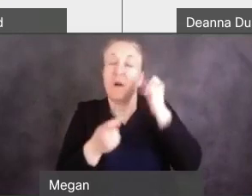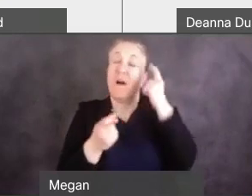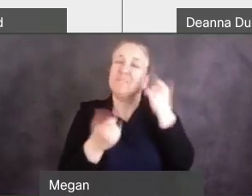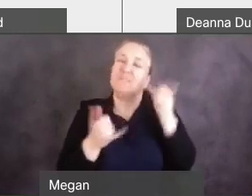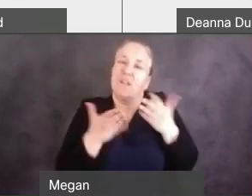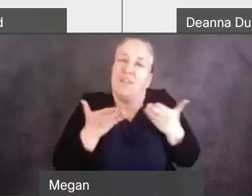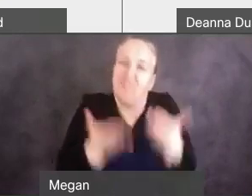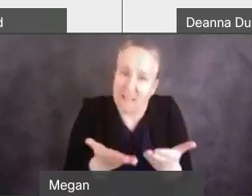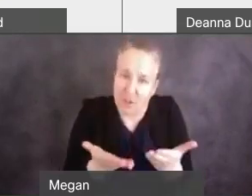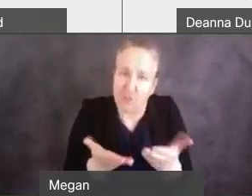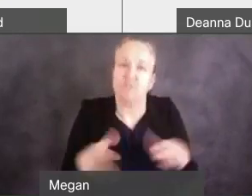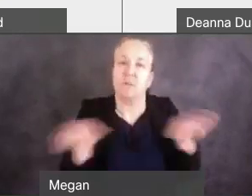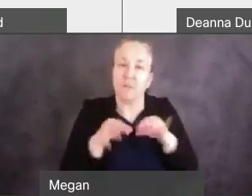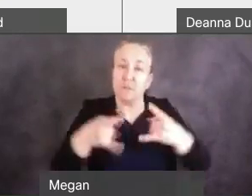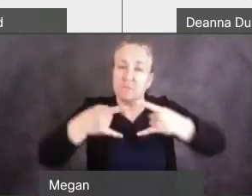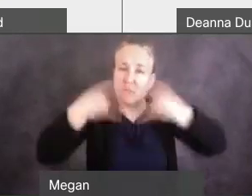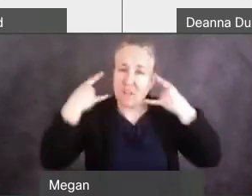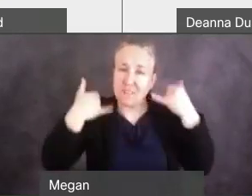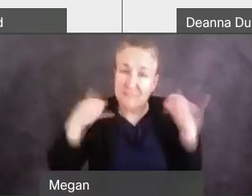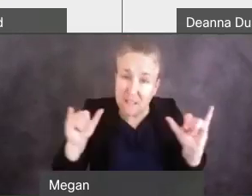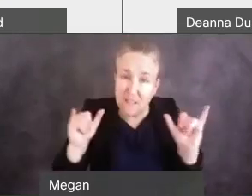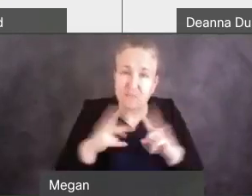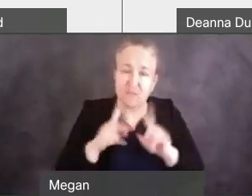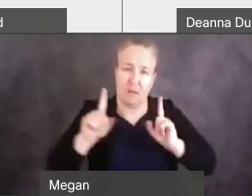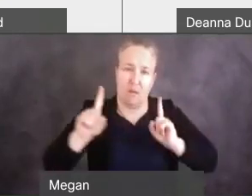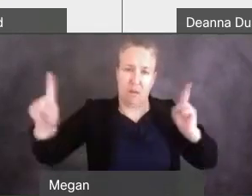their masks, watch their distance, and wash their hands.